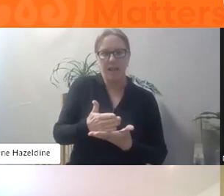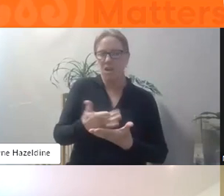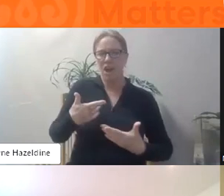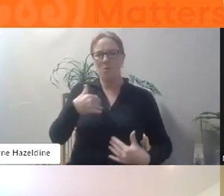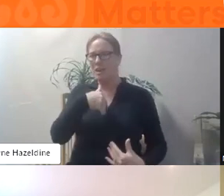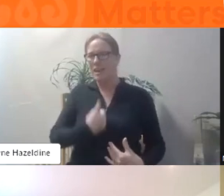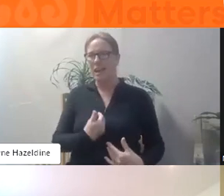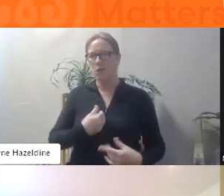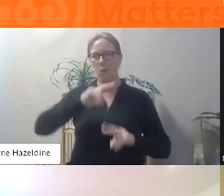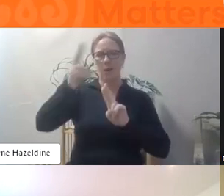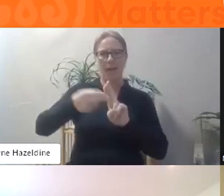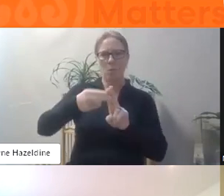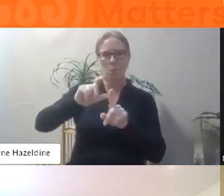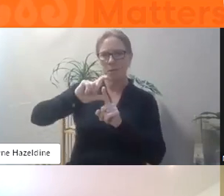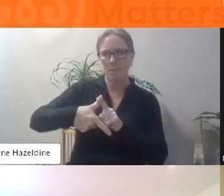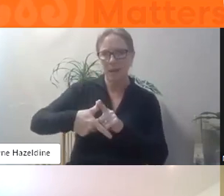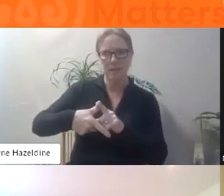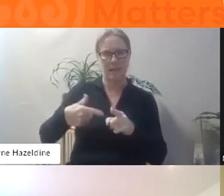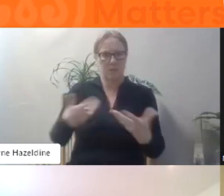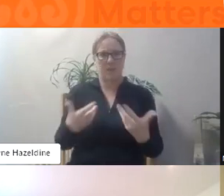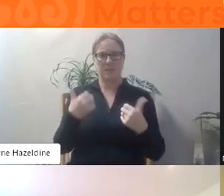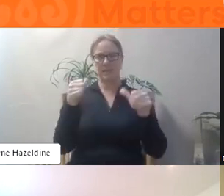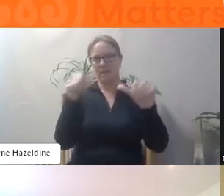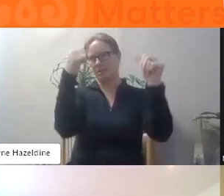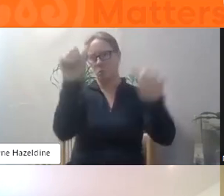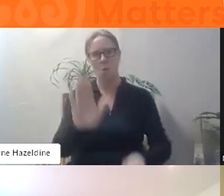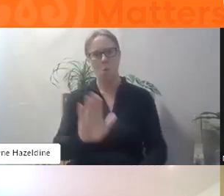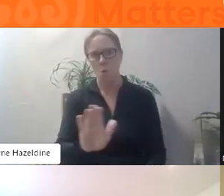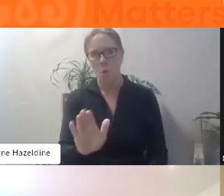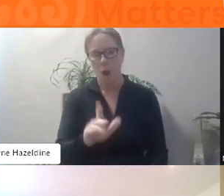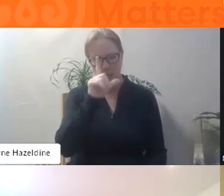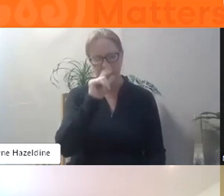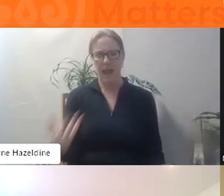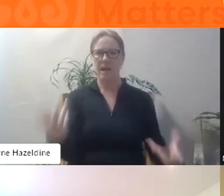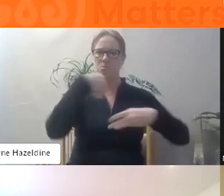or impairment to be successful. Instead, I can embrace my disability